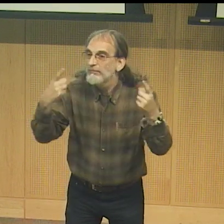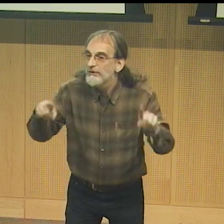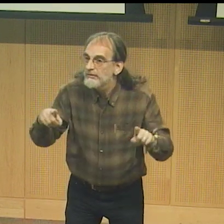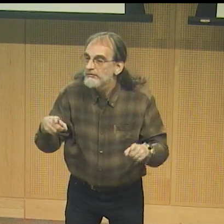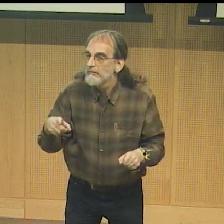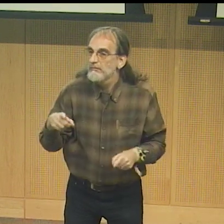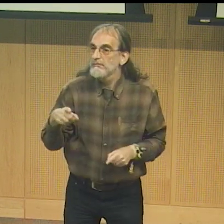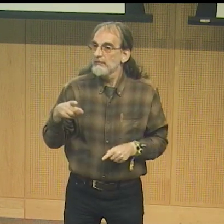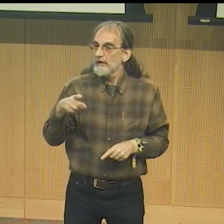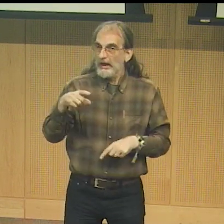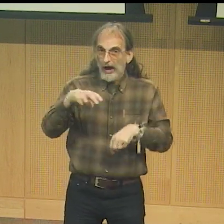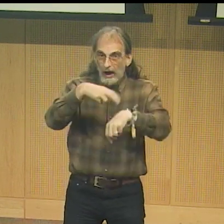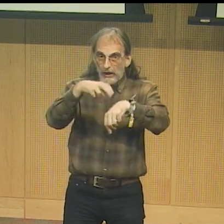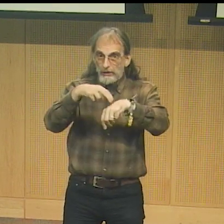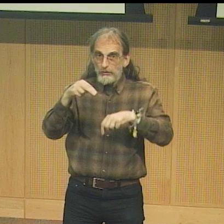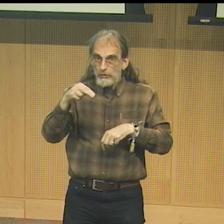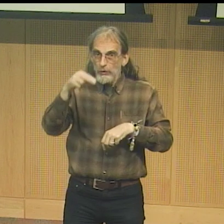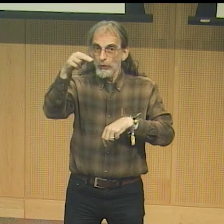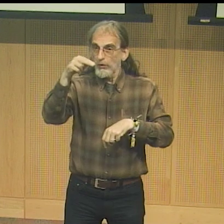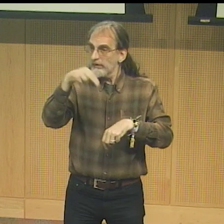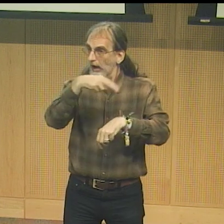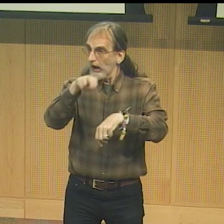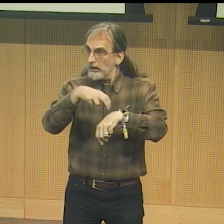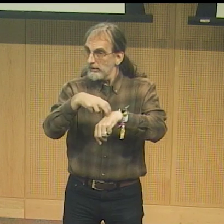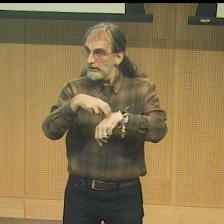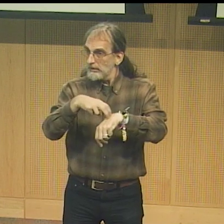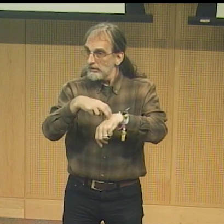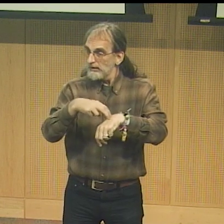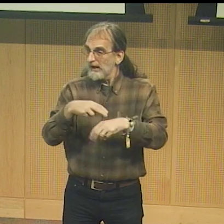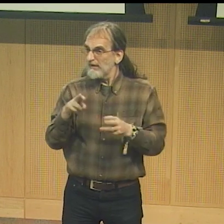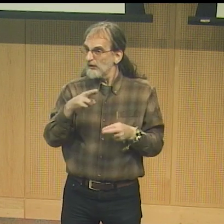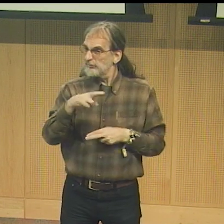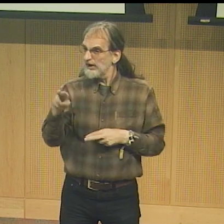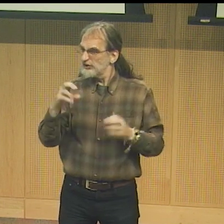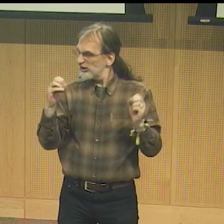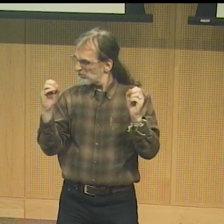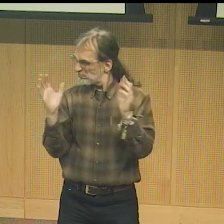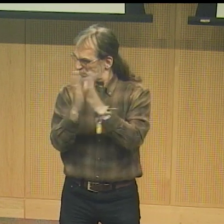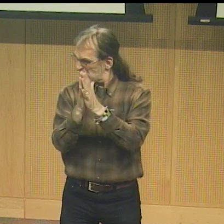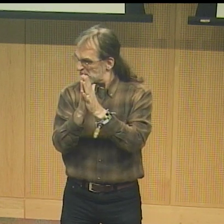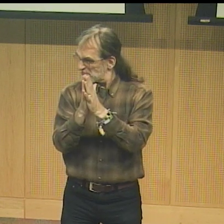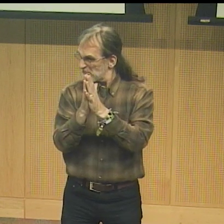in a negative way by all these outside groups. If you think about Northern Ireland and, you know,